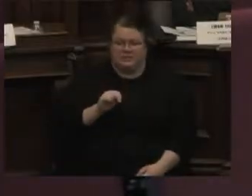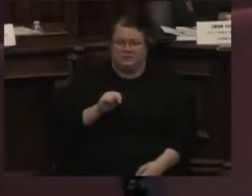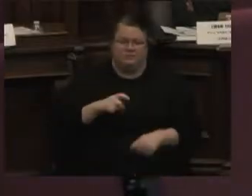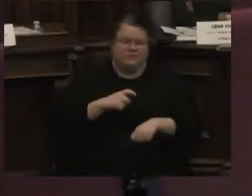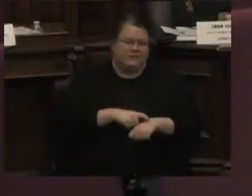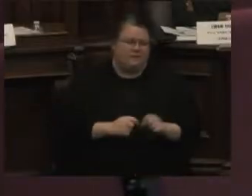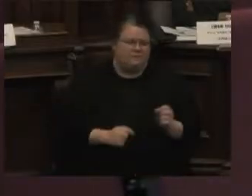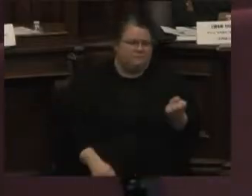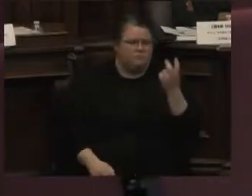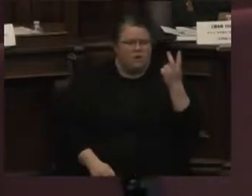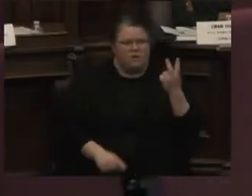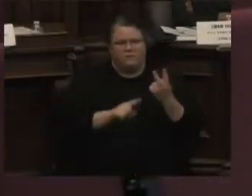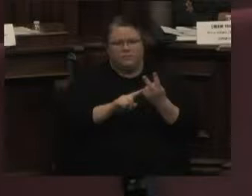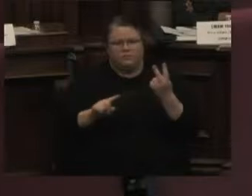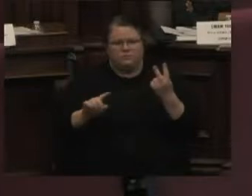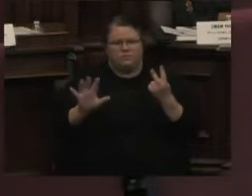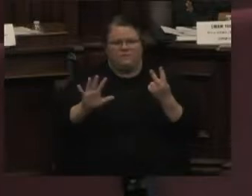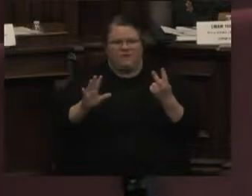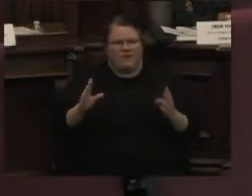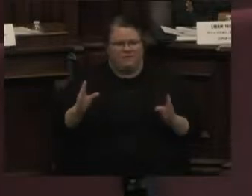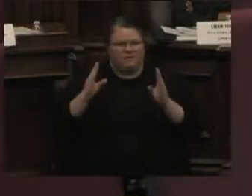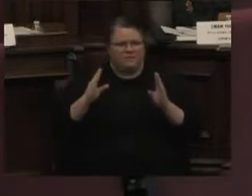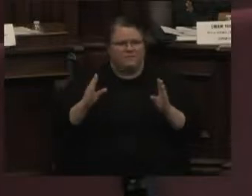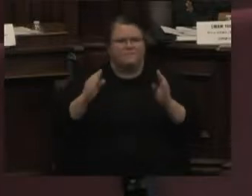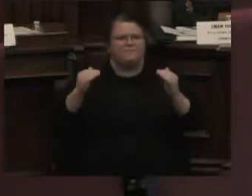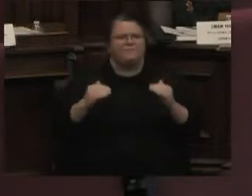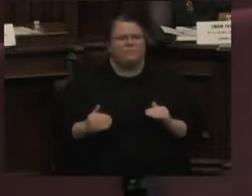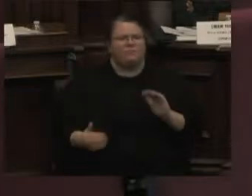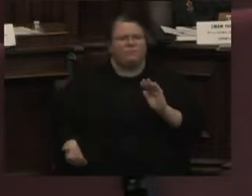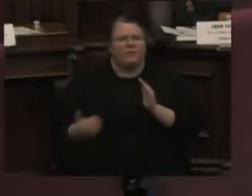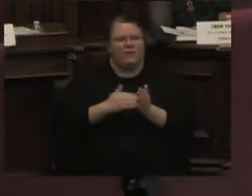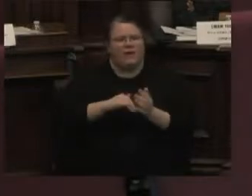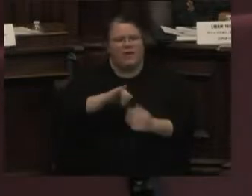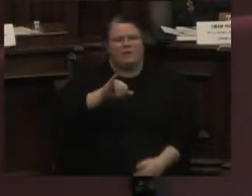tabling where we'll be on